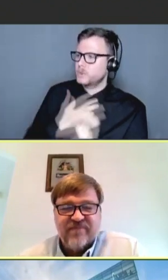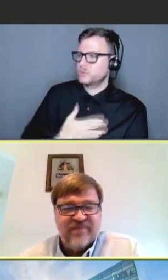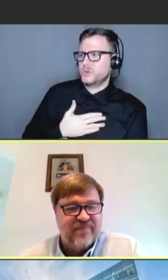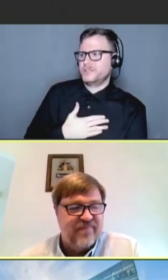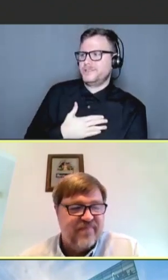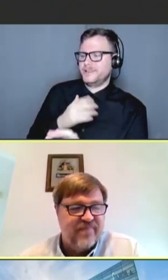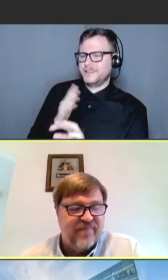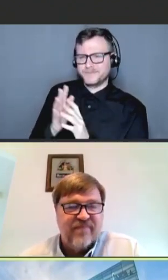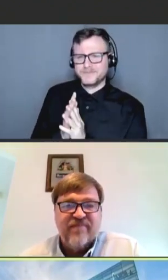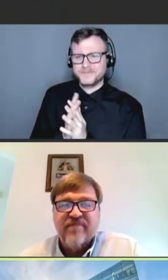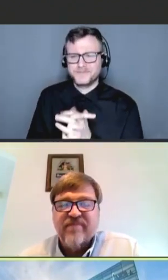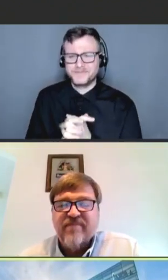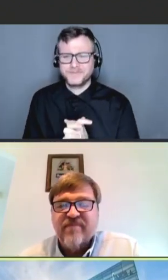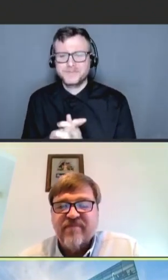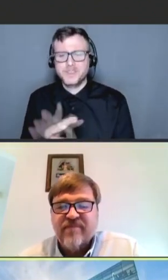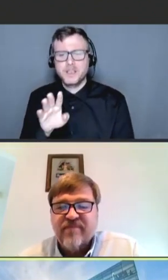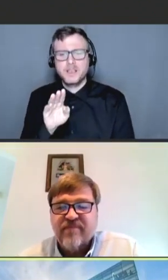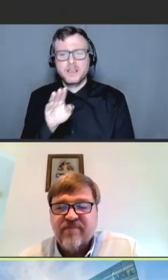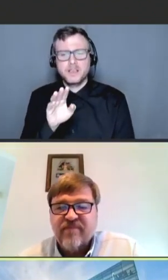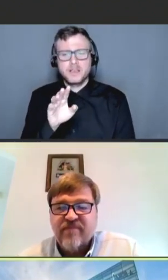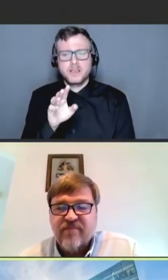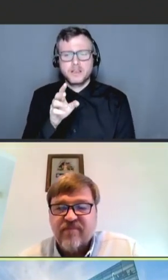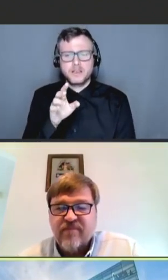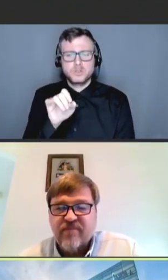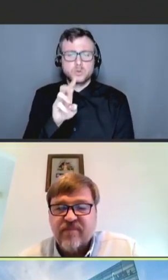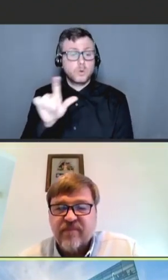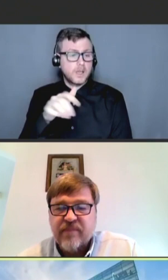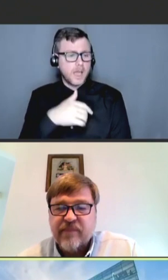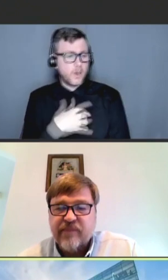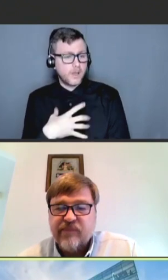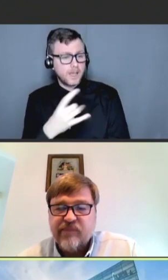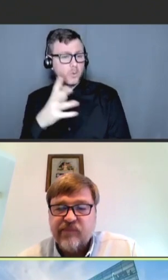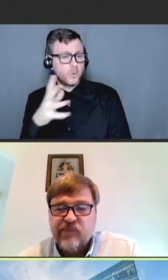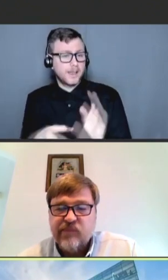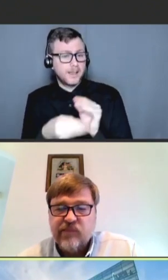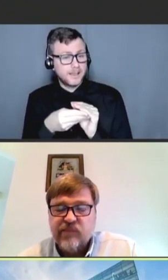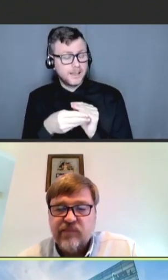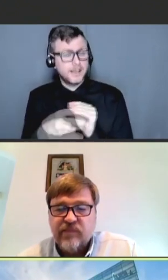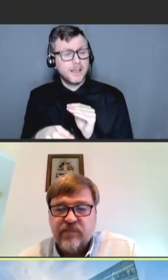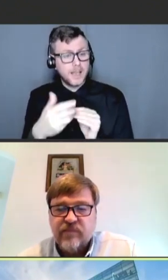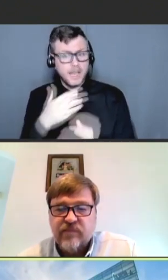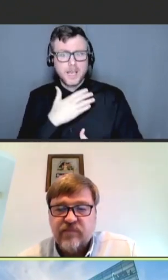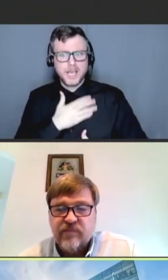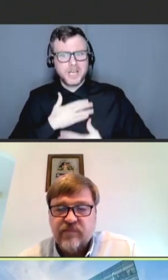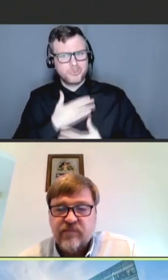Jewel Mullen: All right, and I'd like to just add to that, that I appreciate all those comments,